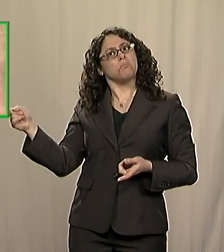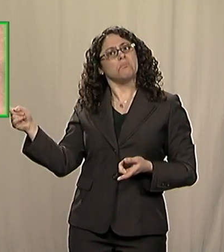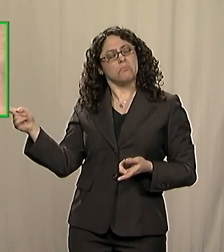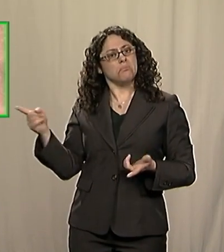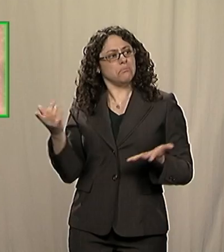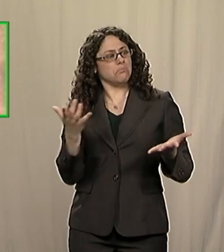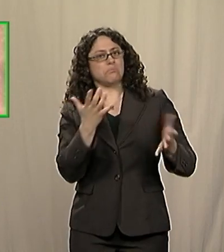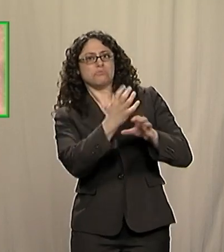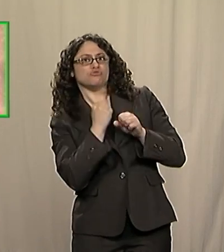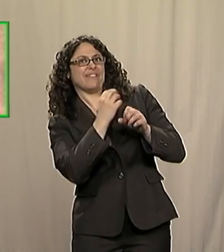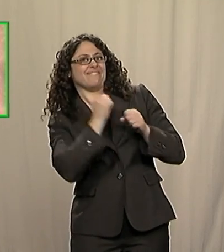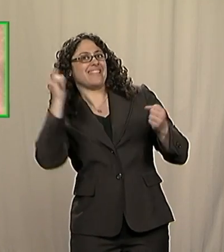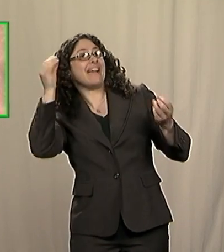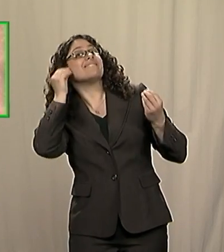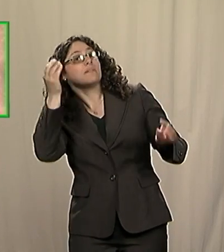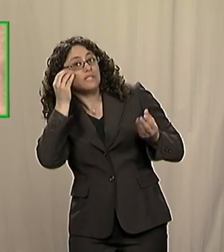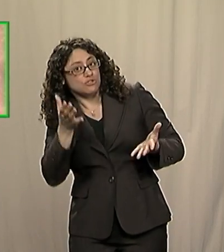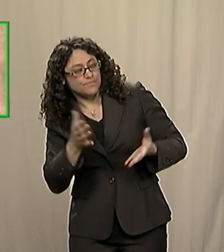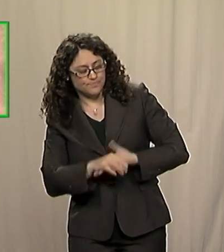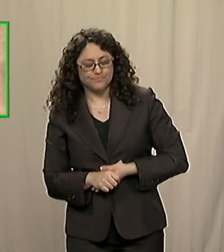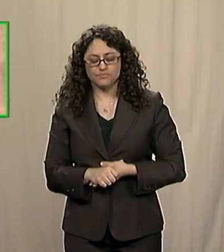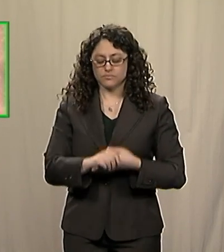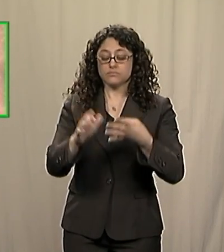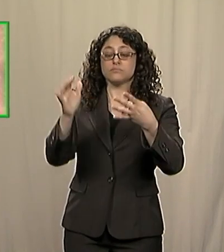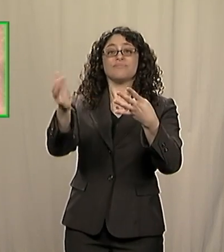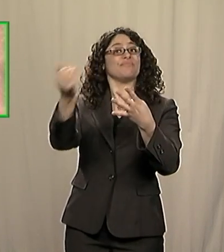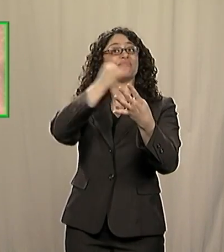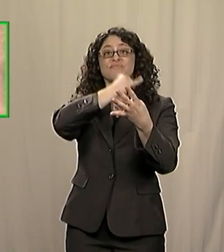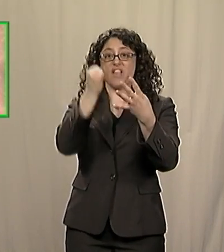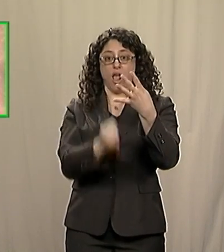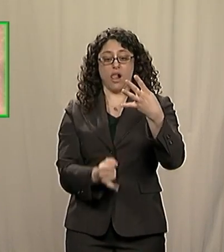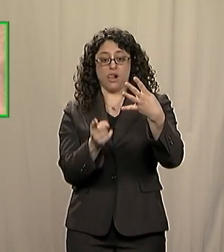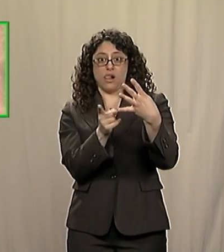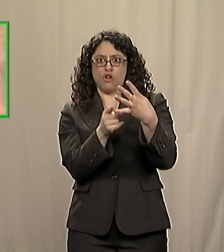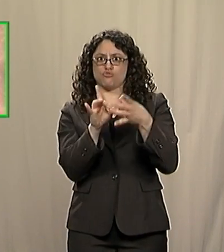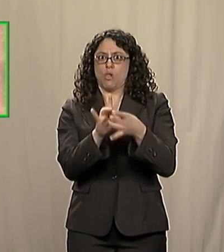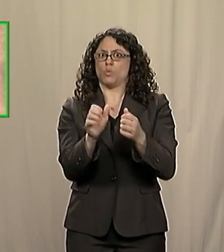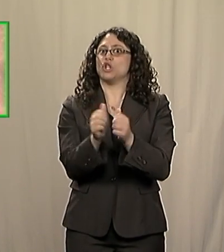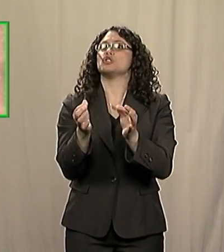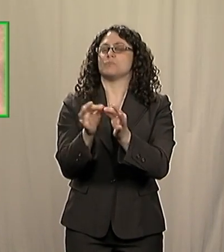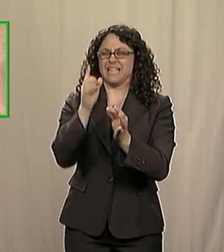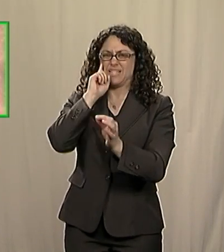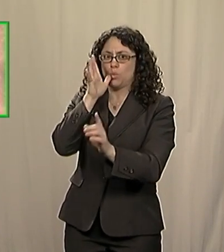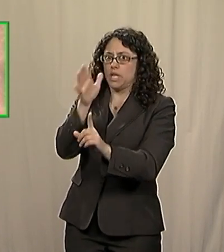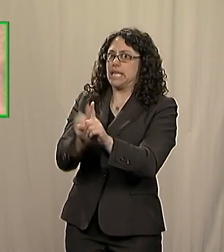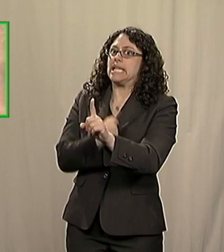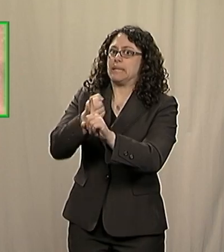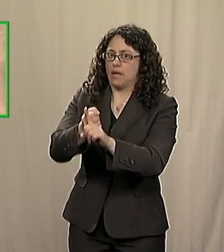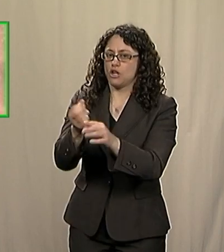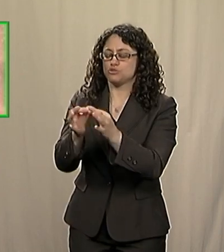The final role which I have an impact on interpreters is the concept of auditor.